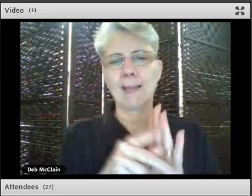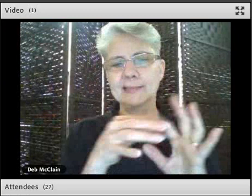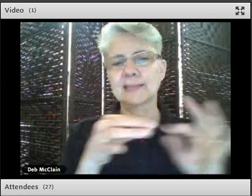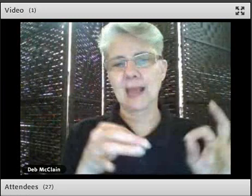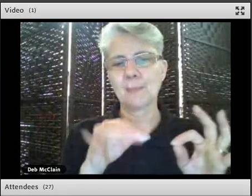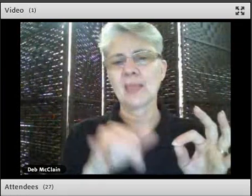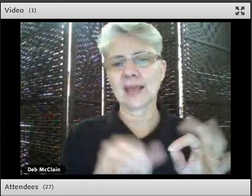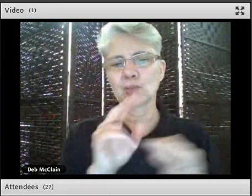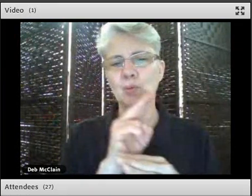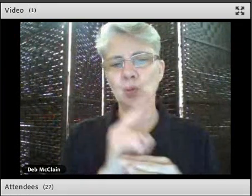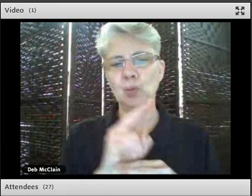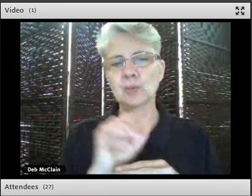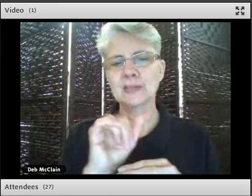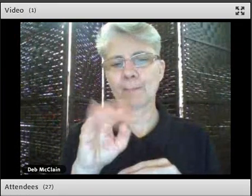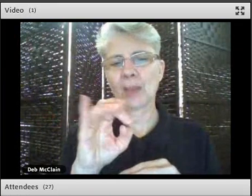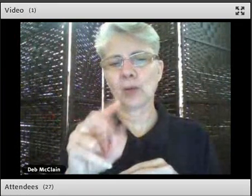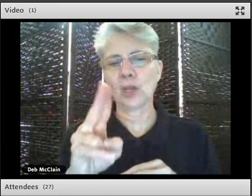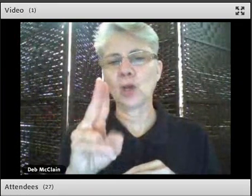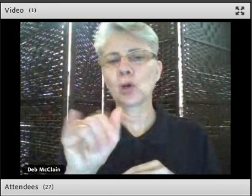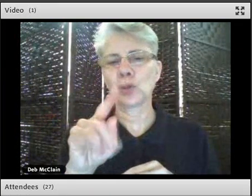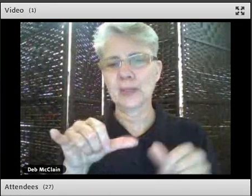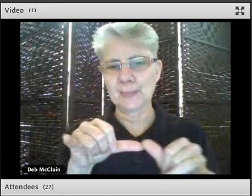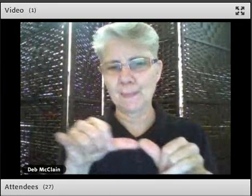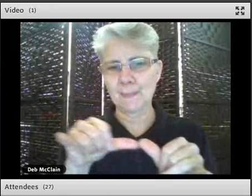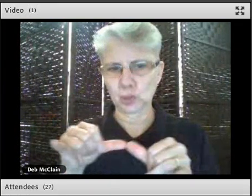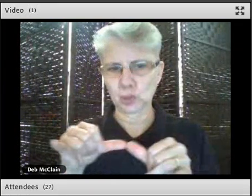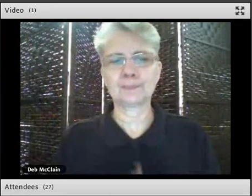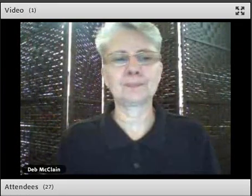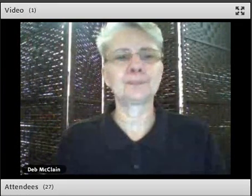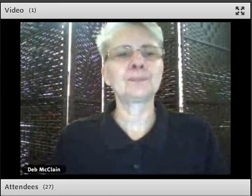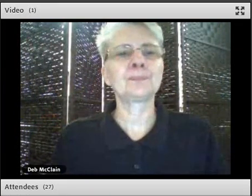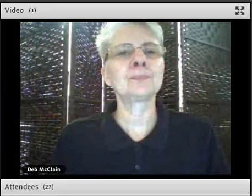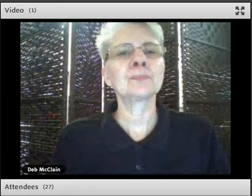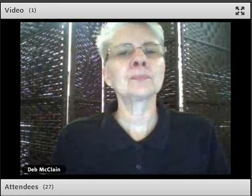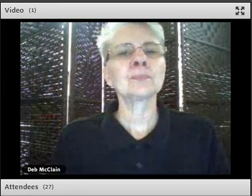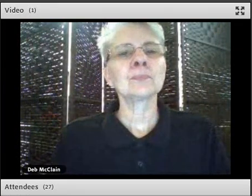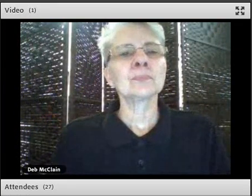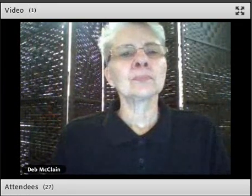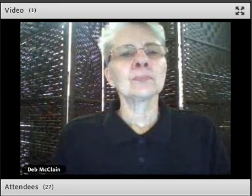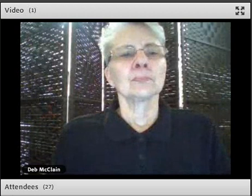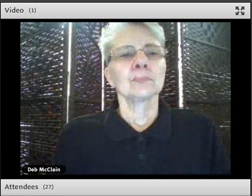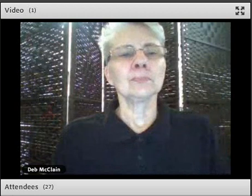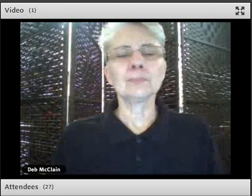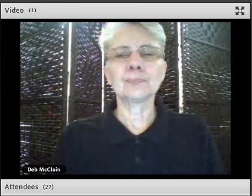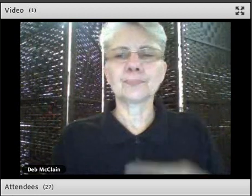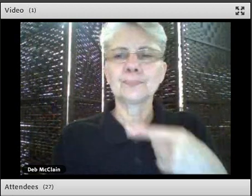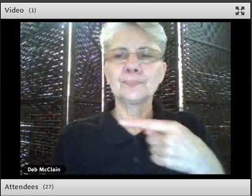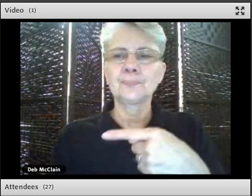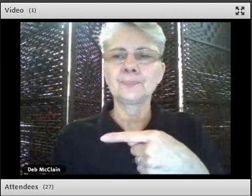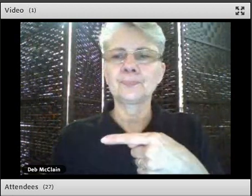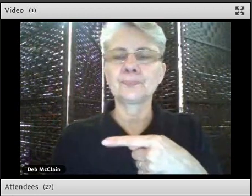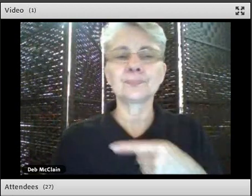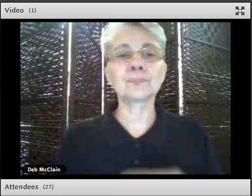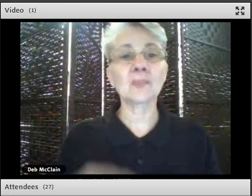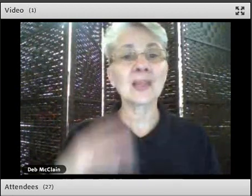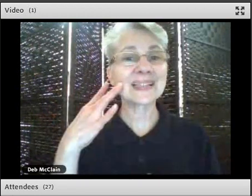Sound Characteristics. So, we talked about this very briefly in the last session two weeks ago.